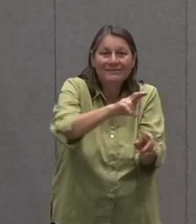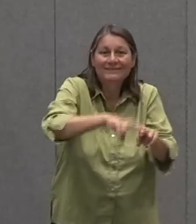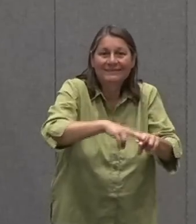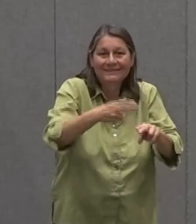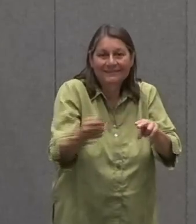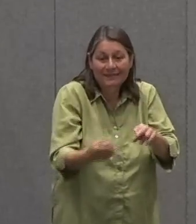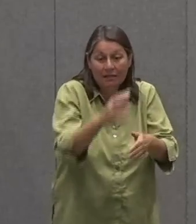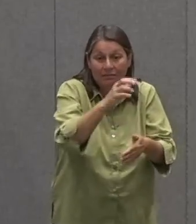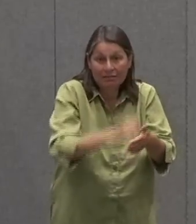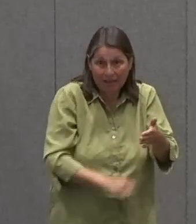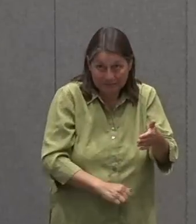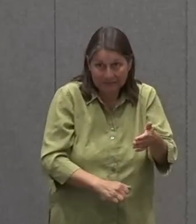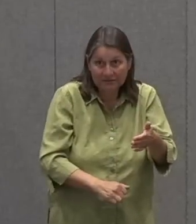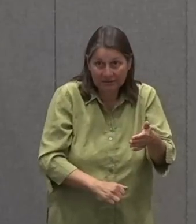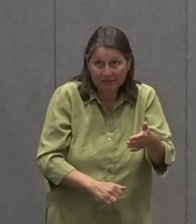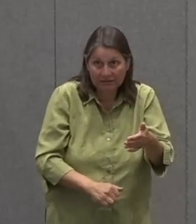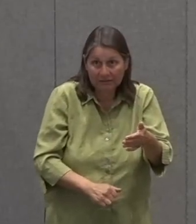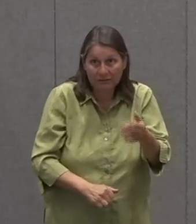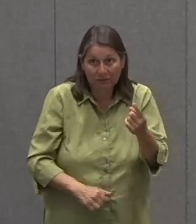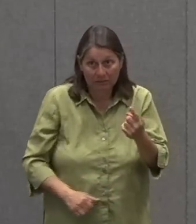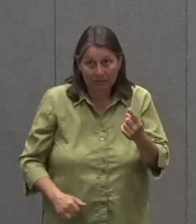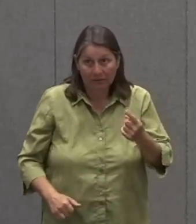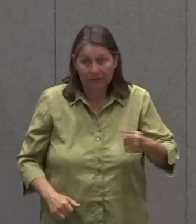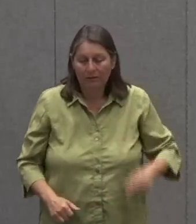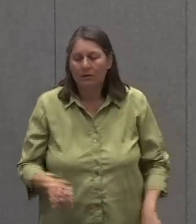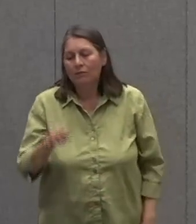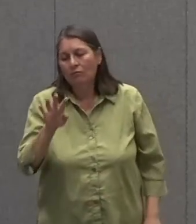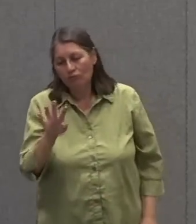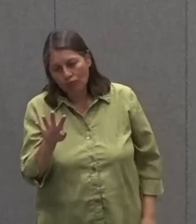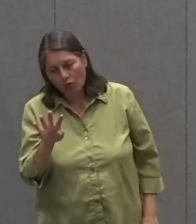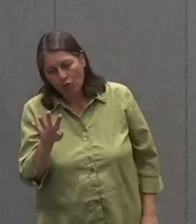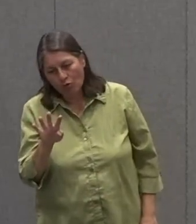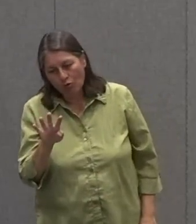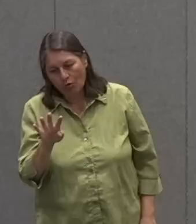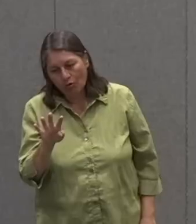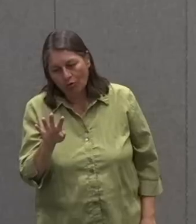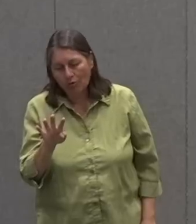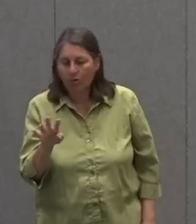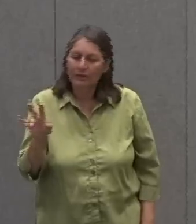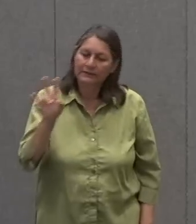Okay, four's gonna stay the same. The seven is gonna stay the same.